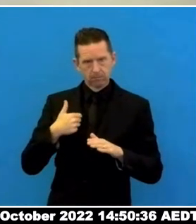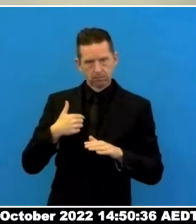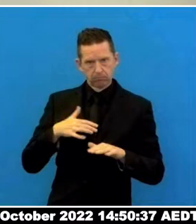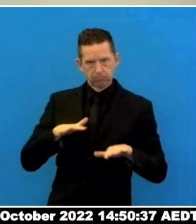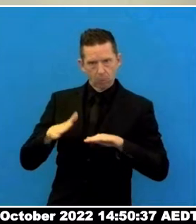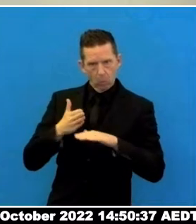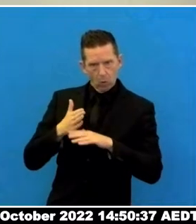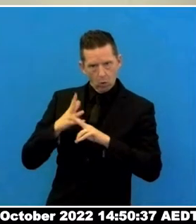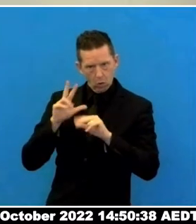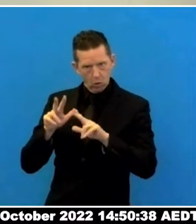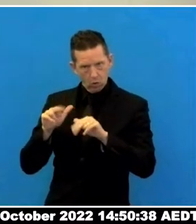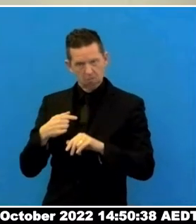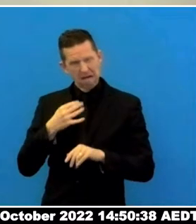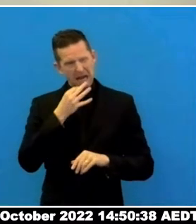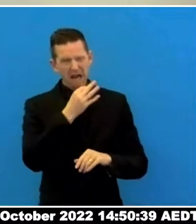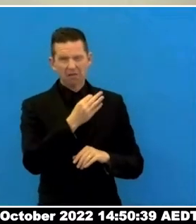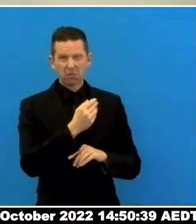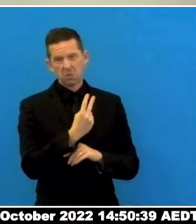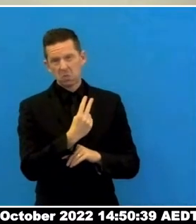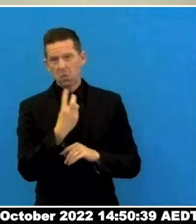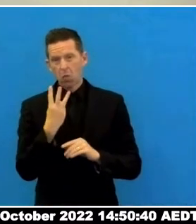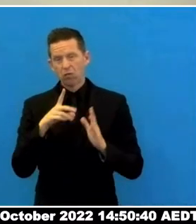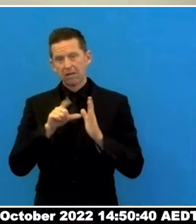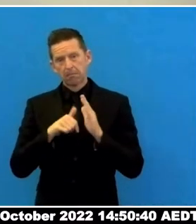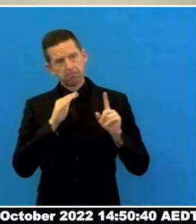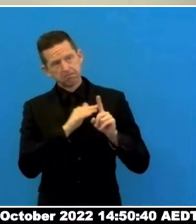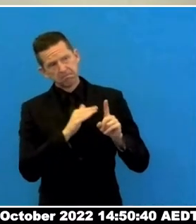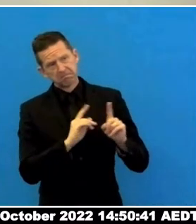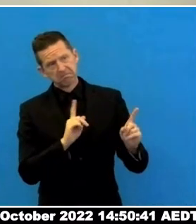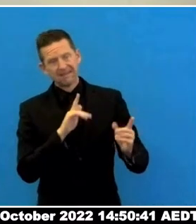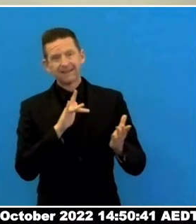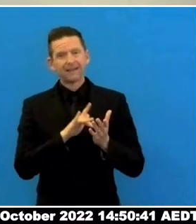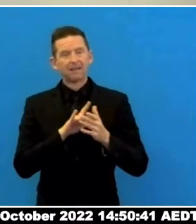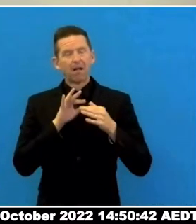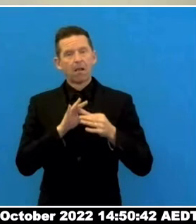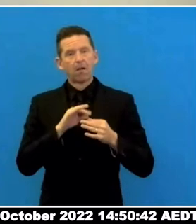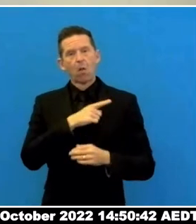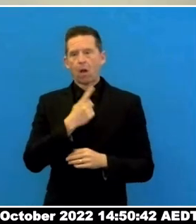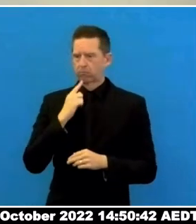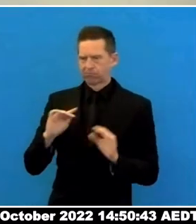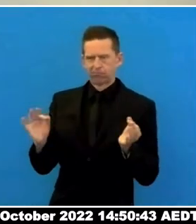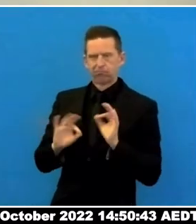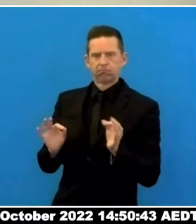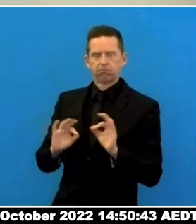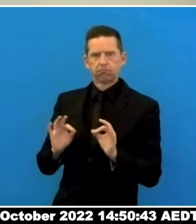I asked about two or three times, and they said that there is no such thing